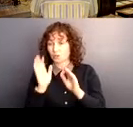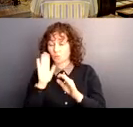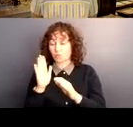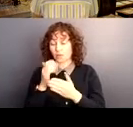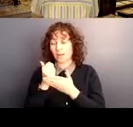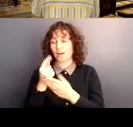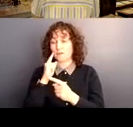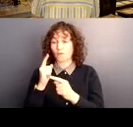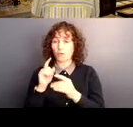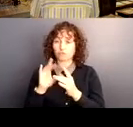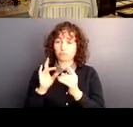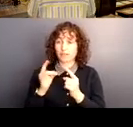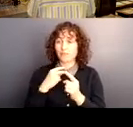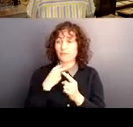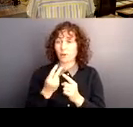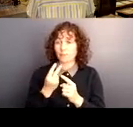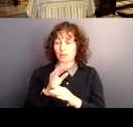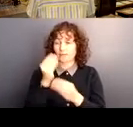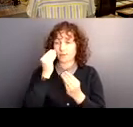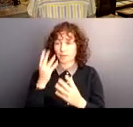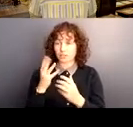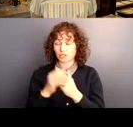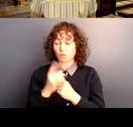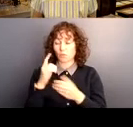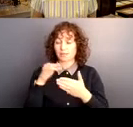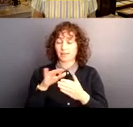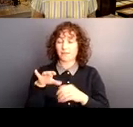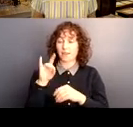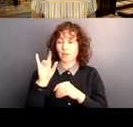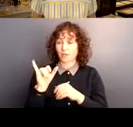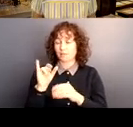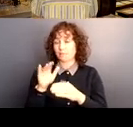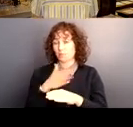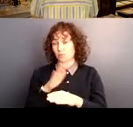One study found that using musical stimuli within a classroom help to manage group behavior